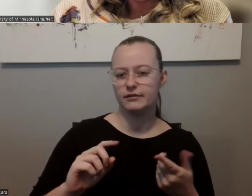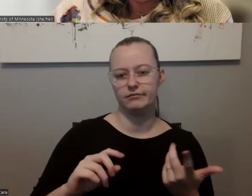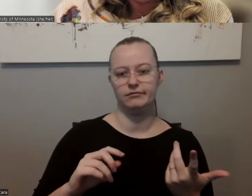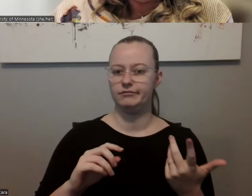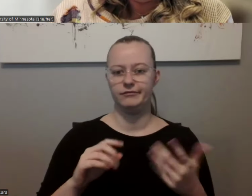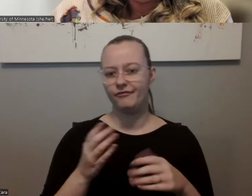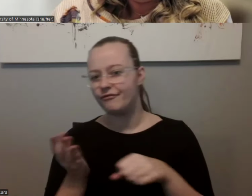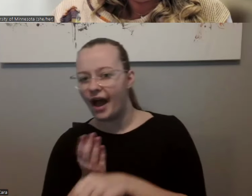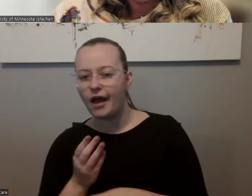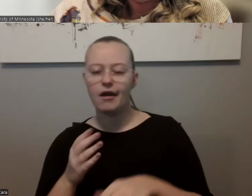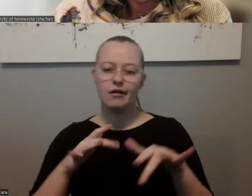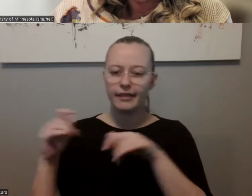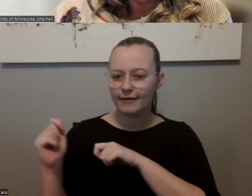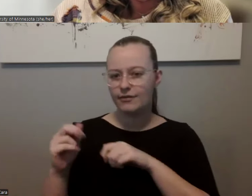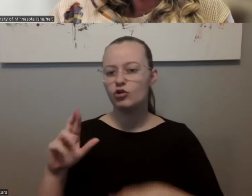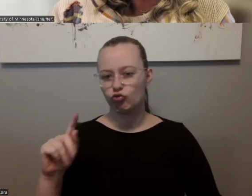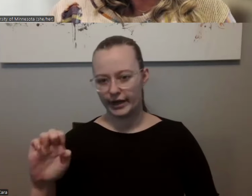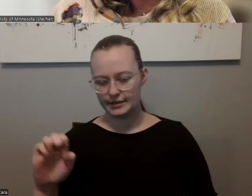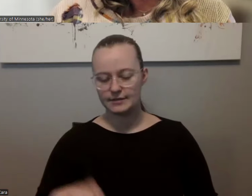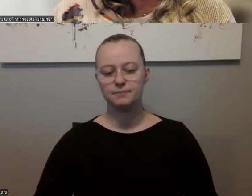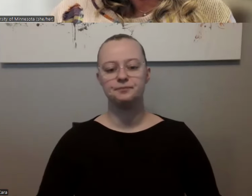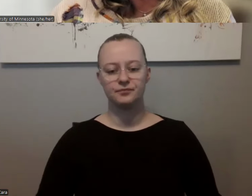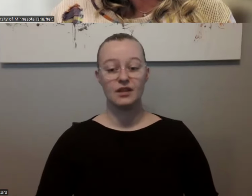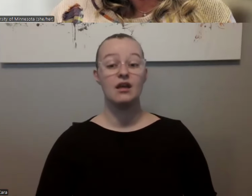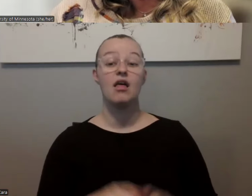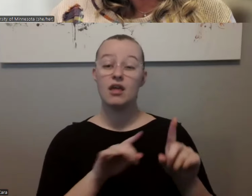They also are working to, it's been a